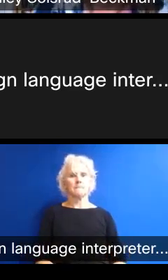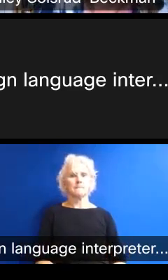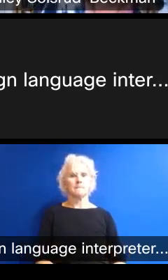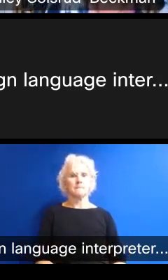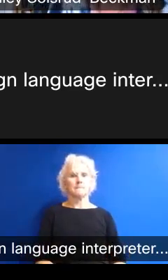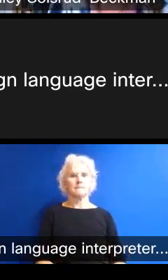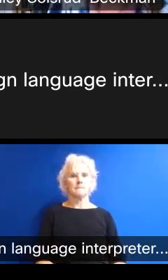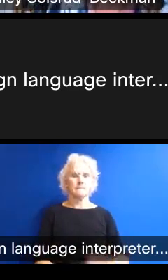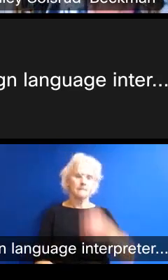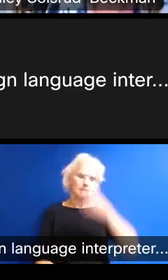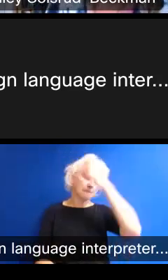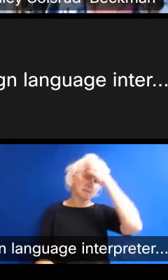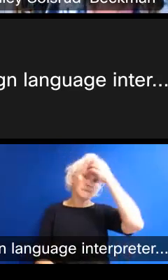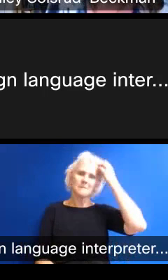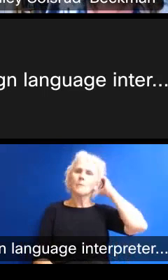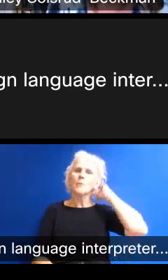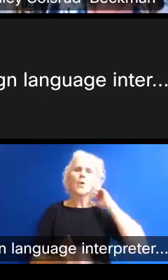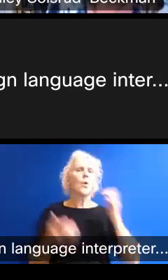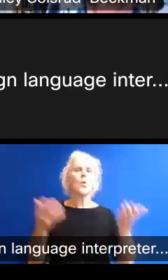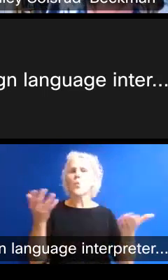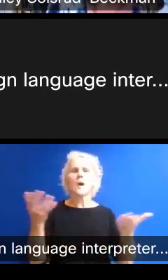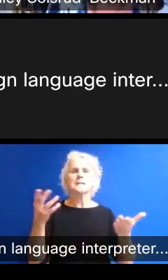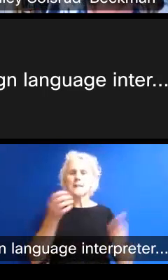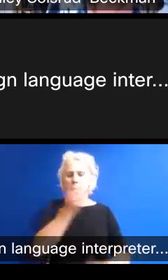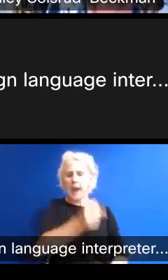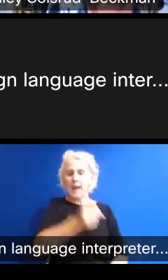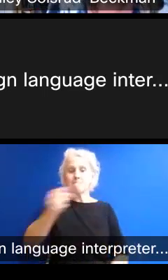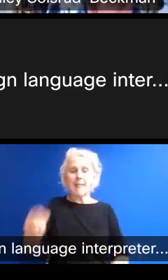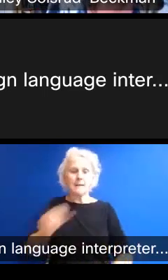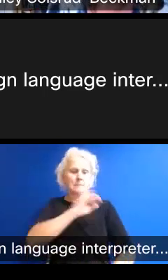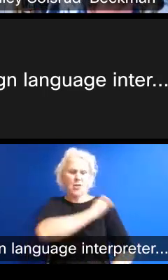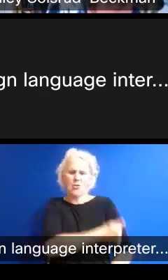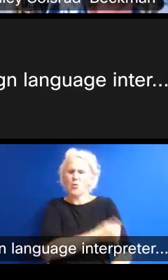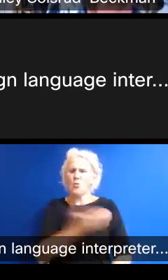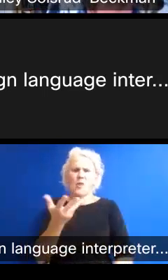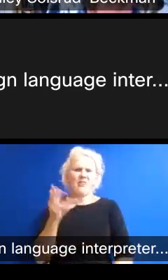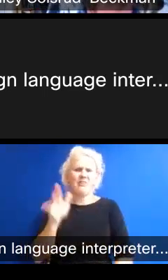So, placement authority. What is placement authority? We've gotten this question multiple